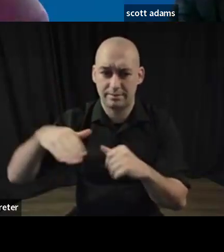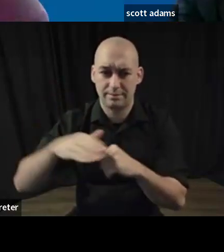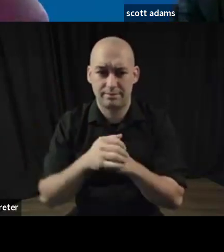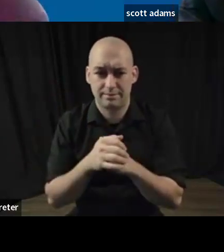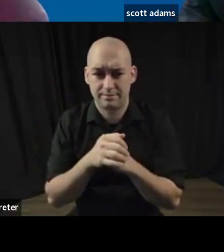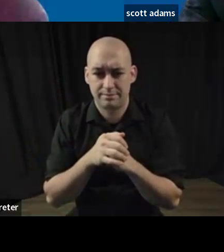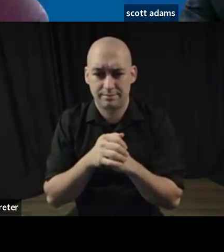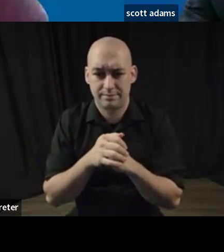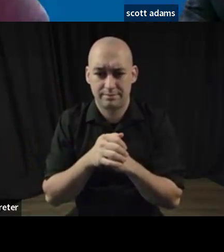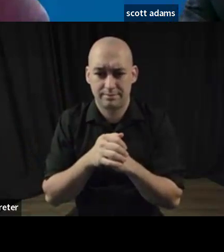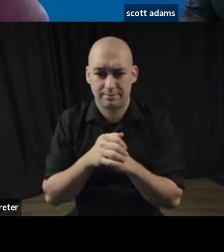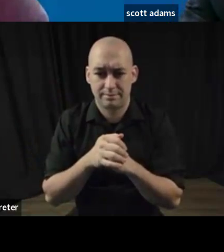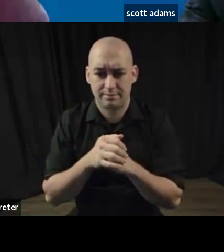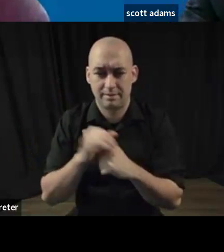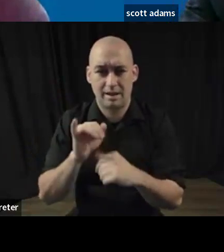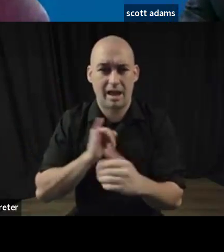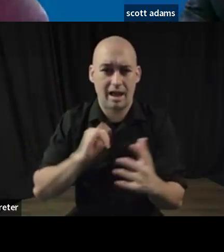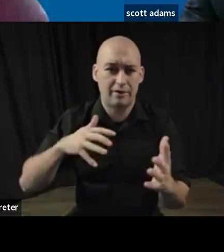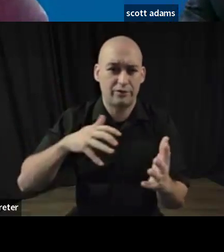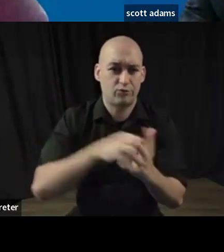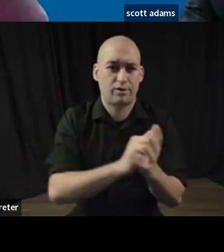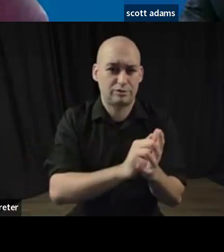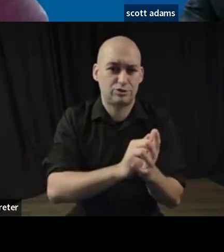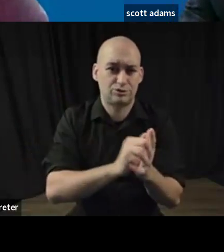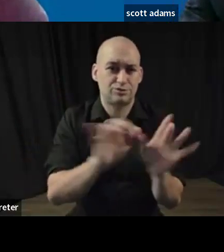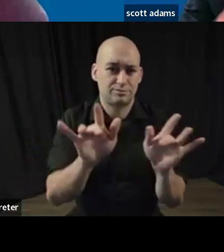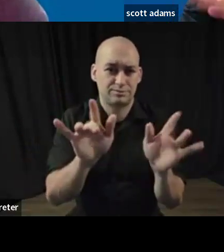Because I told I crashed out, so I don't know what last, we last heard.